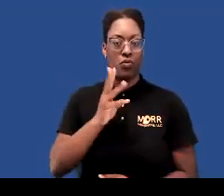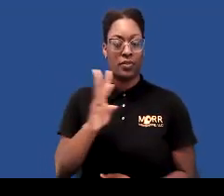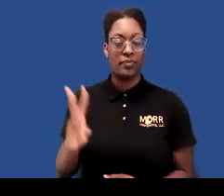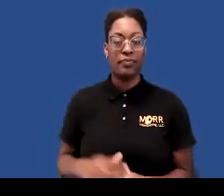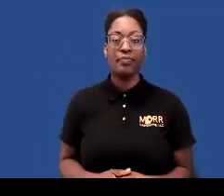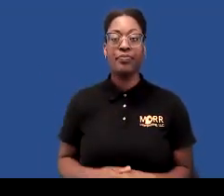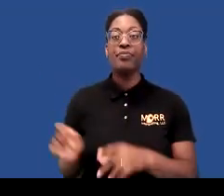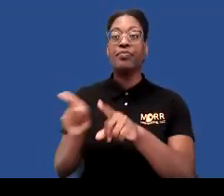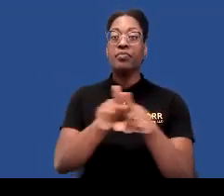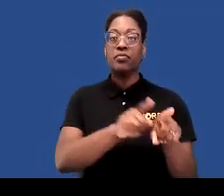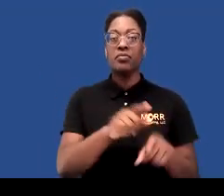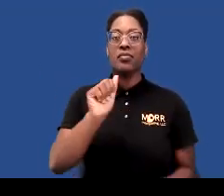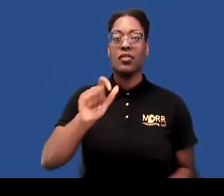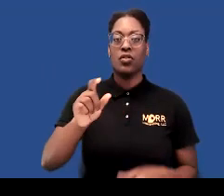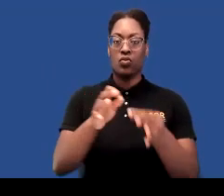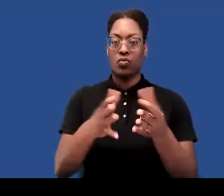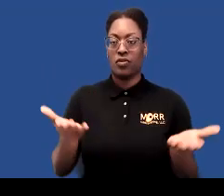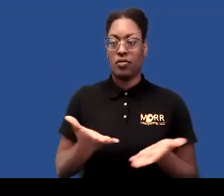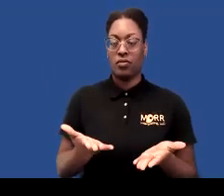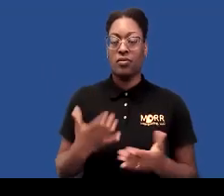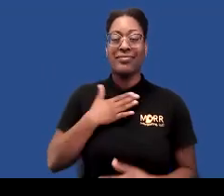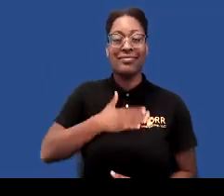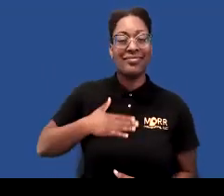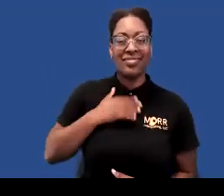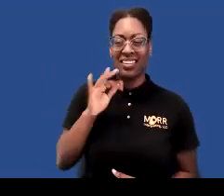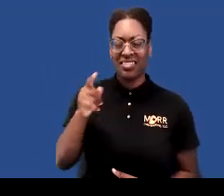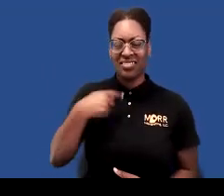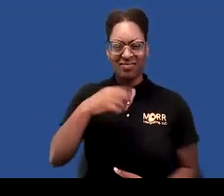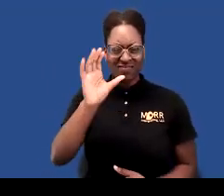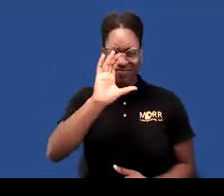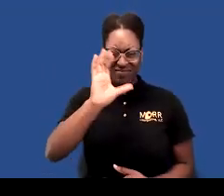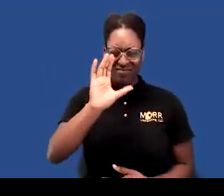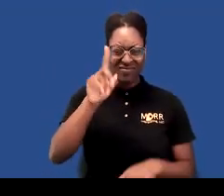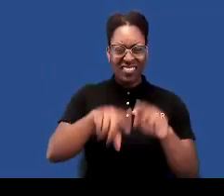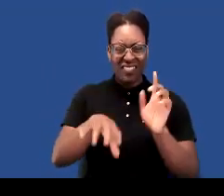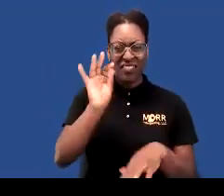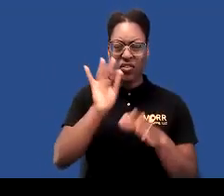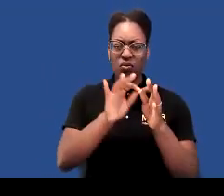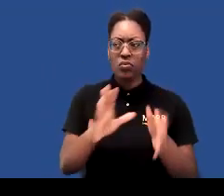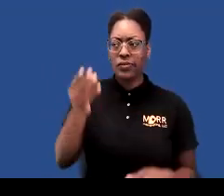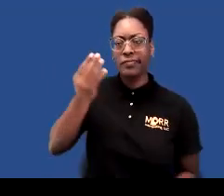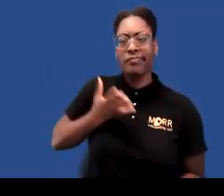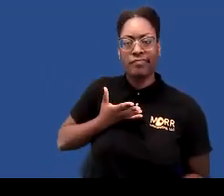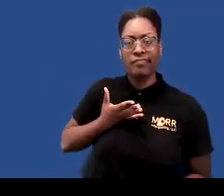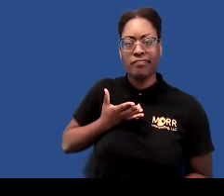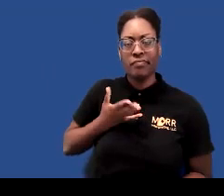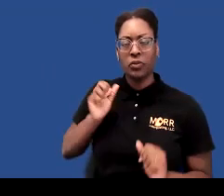So, please let us know in the chat if you cannot see or find the interpreters at any time. Your audio and video